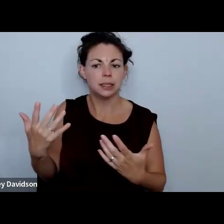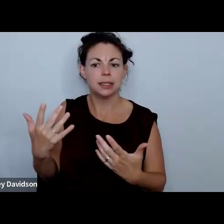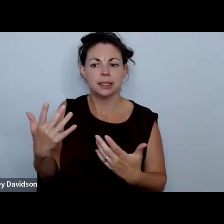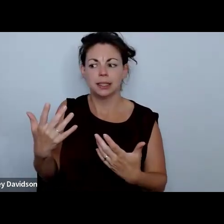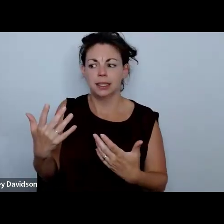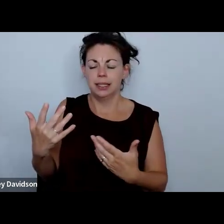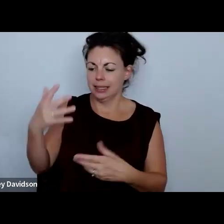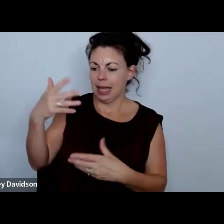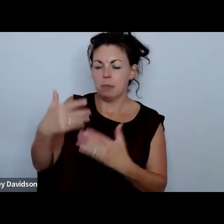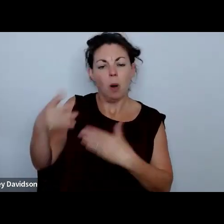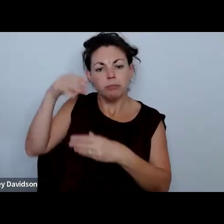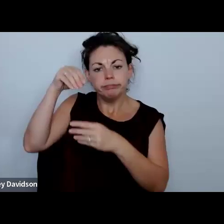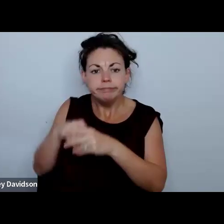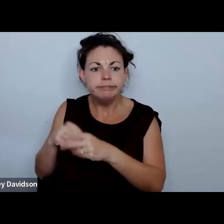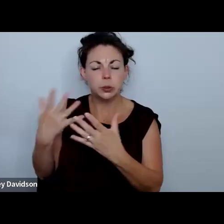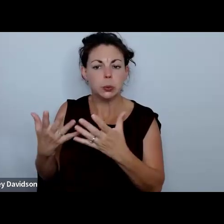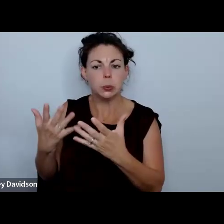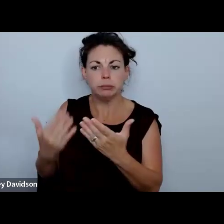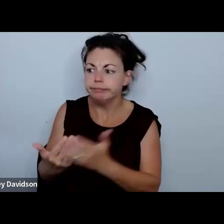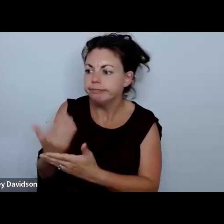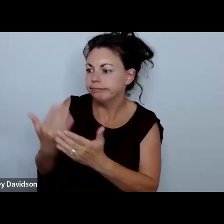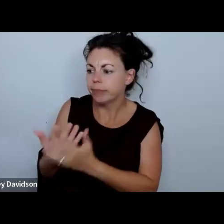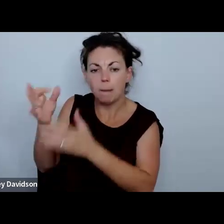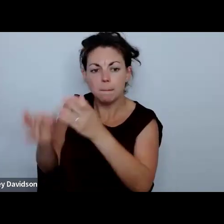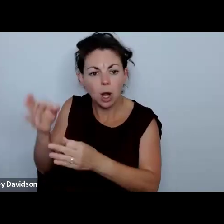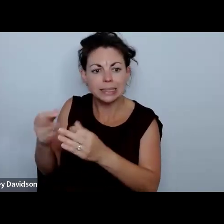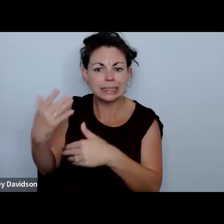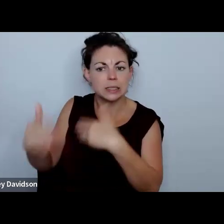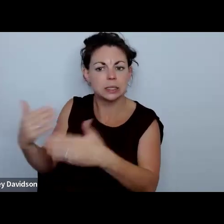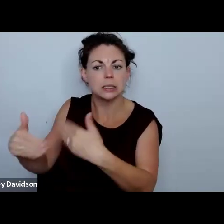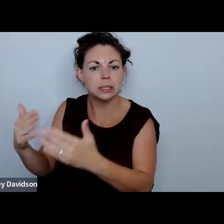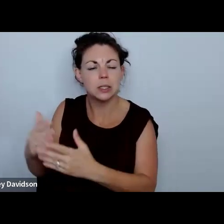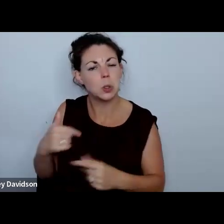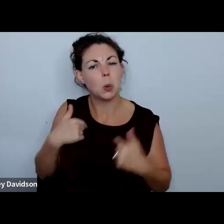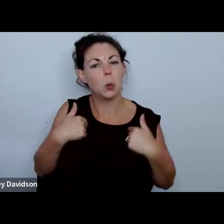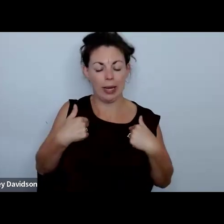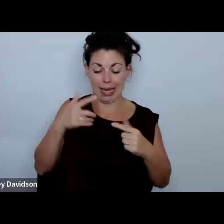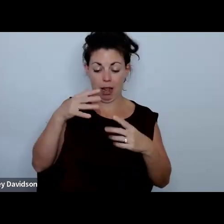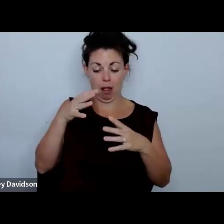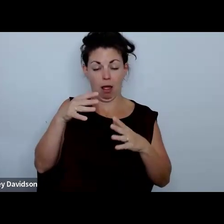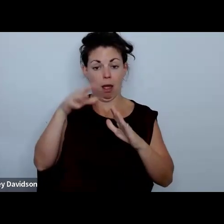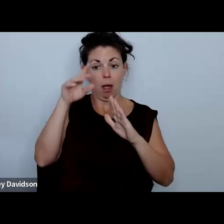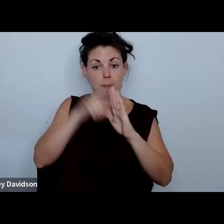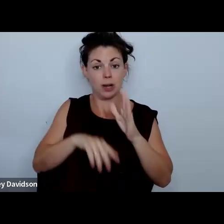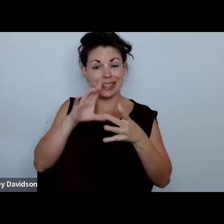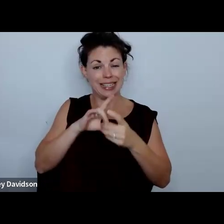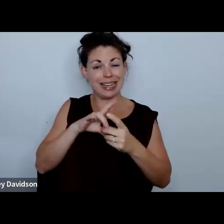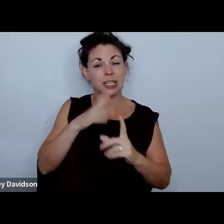some think tanks have a party political affiliation or at least a